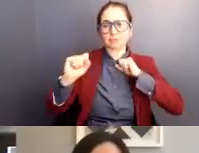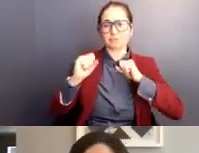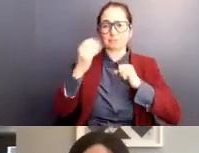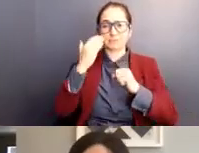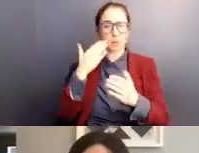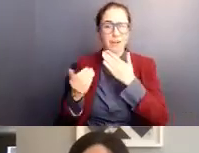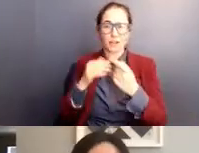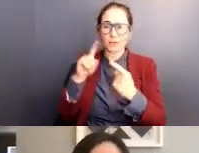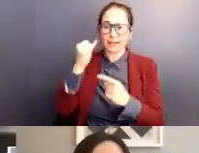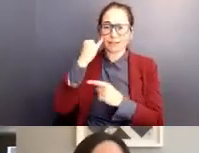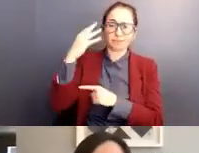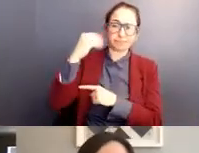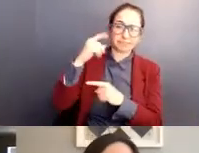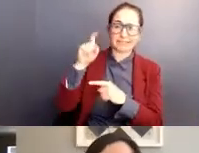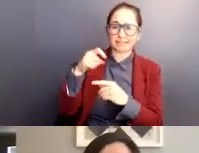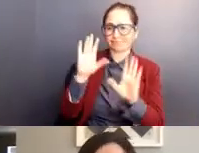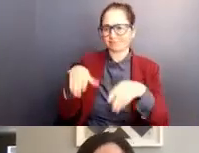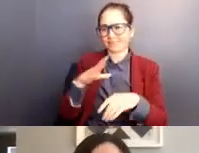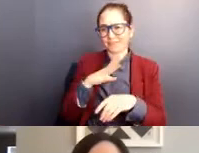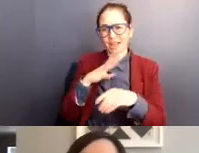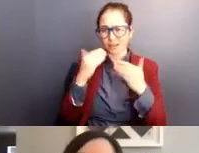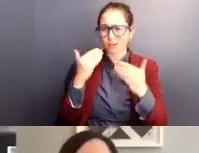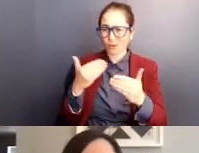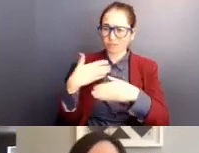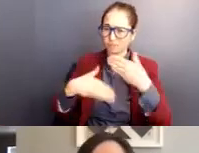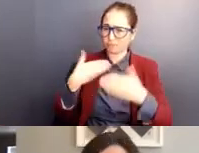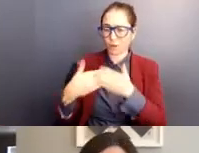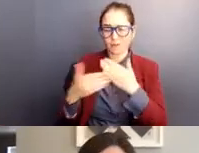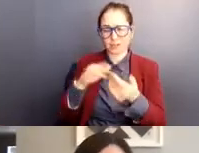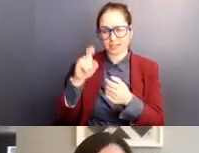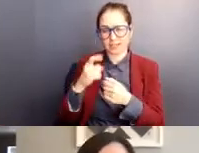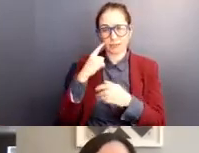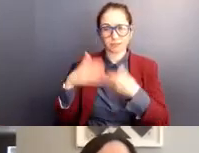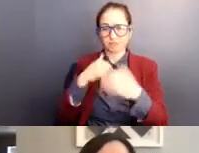do what you got to do to get through life in the pandemic.